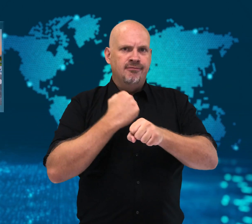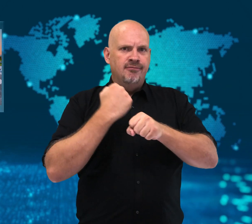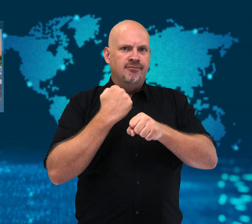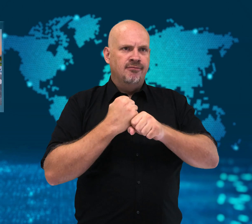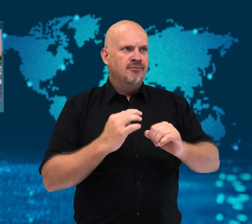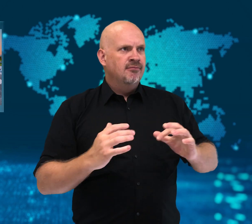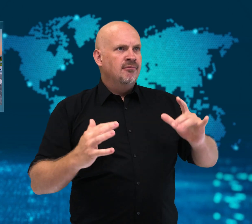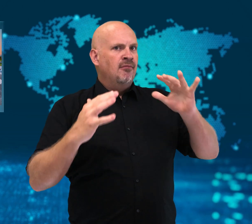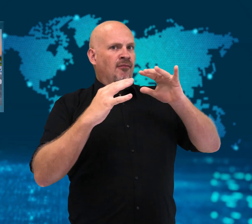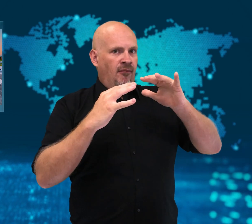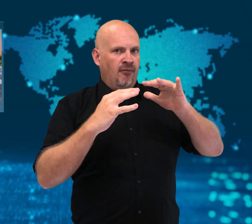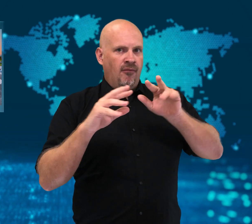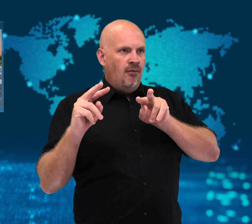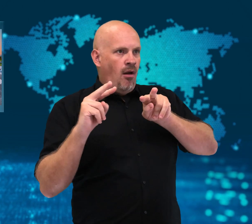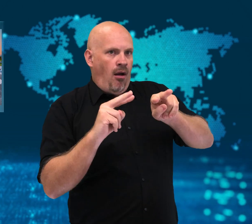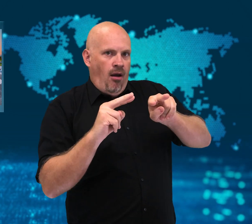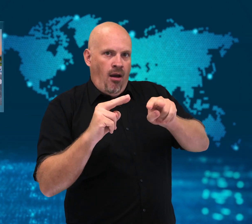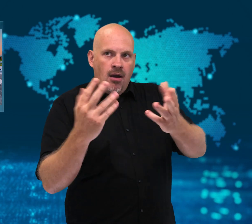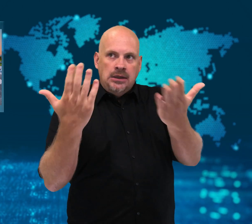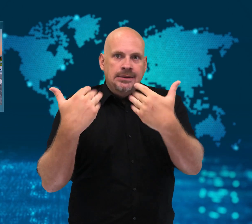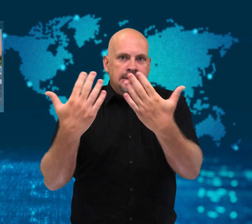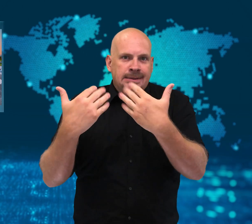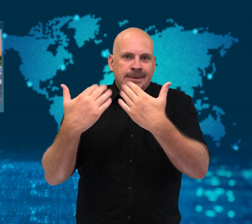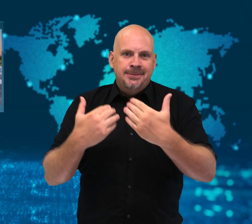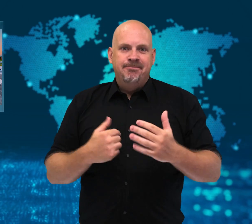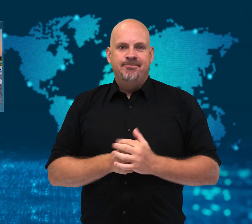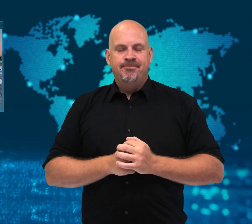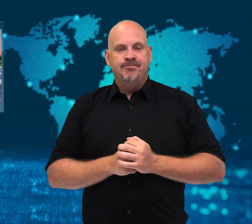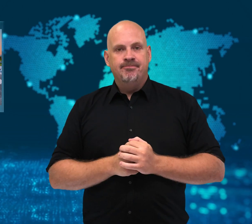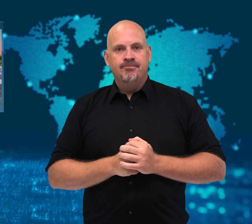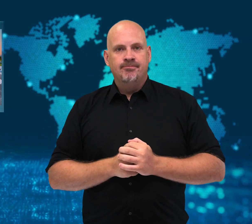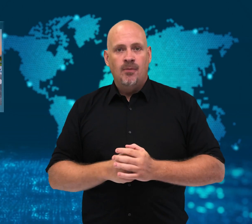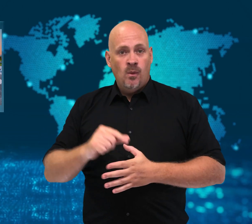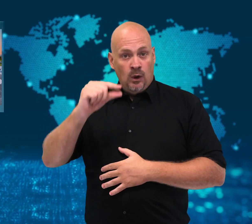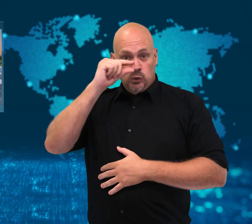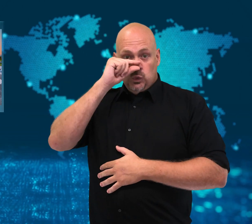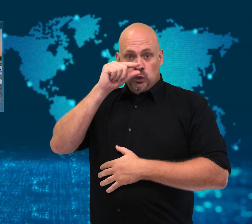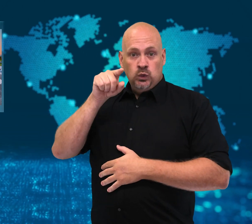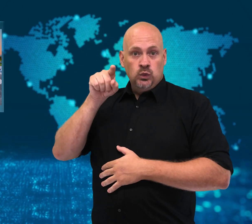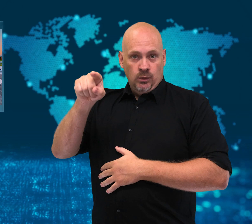with their large attractions.